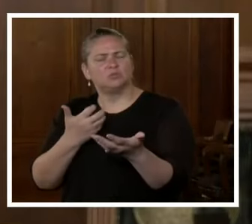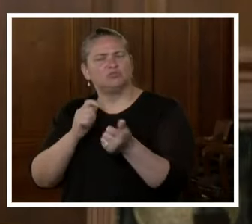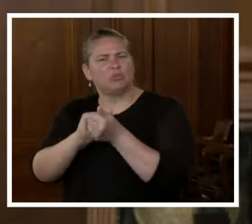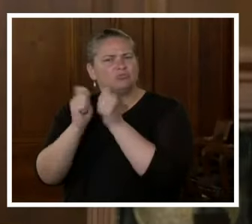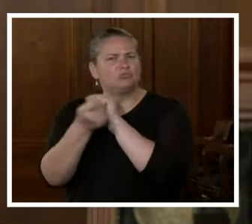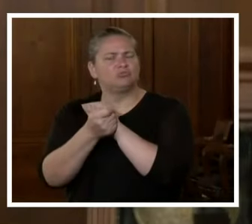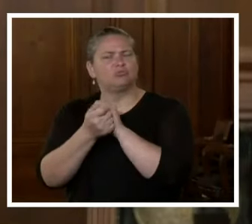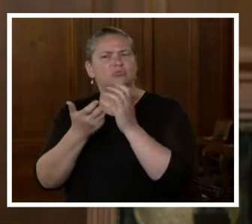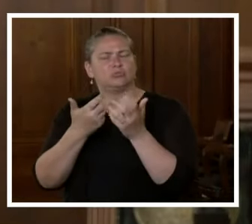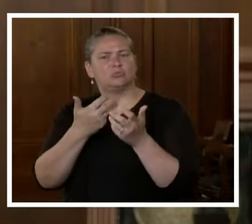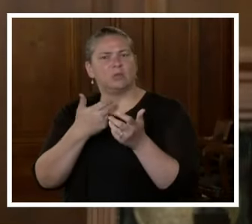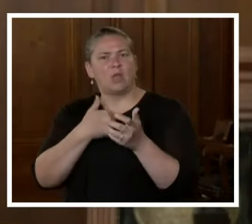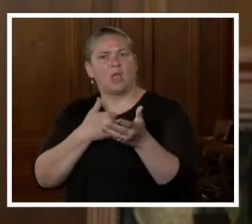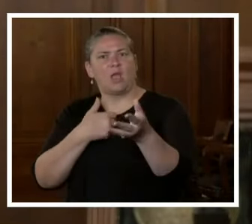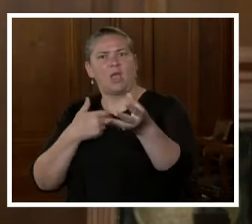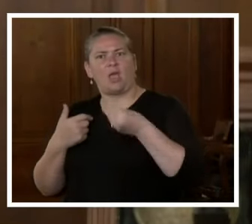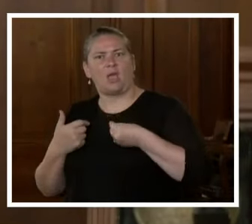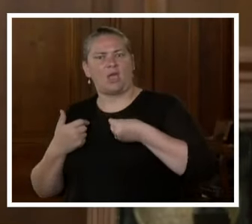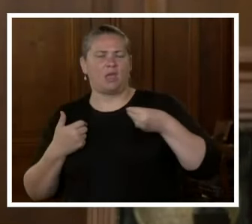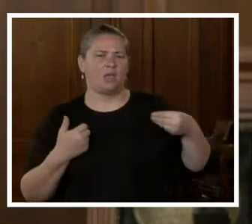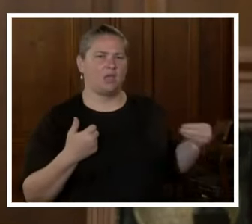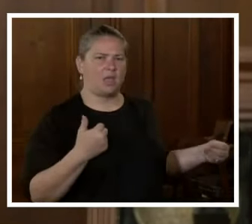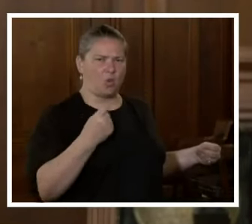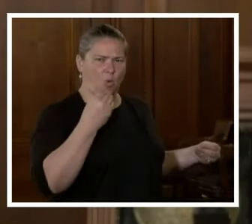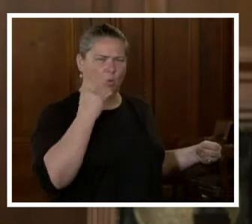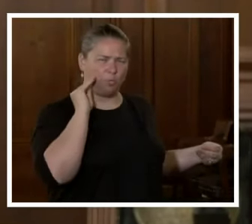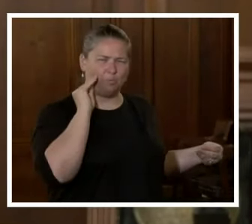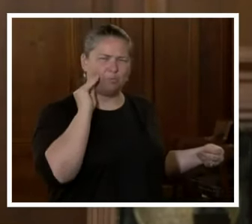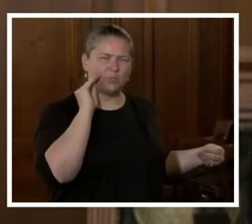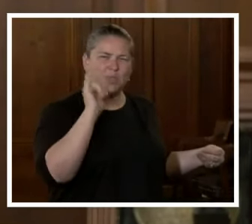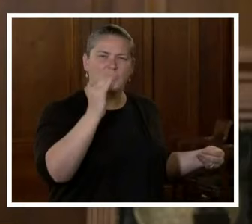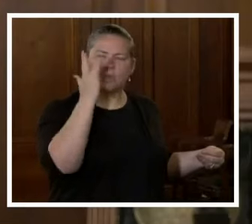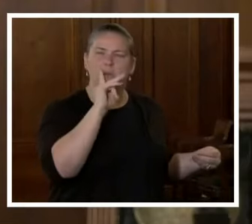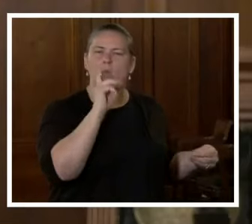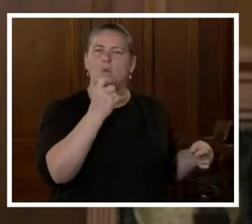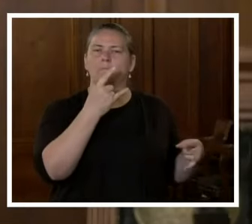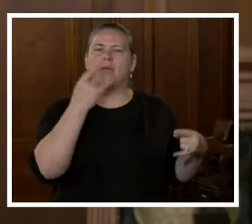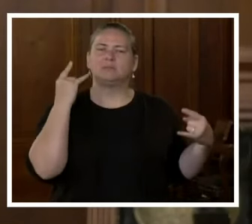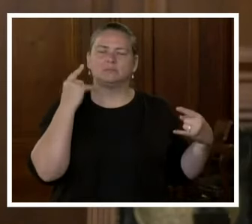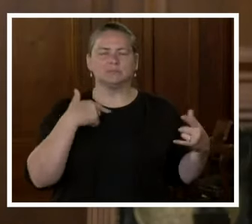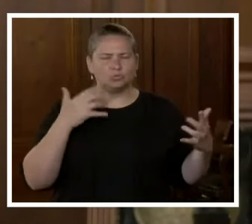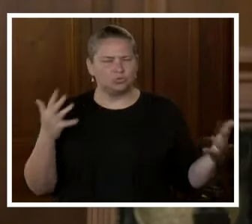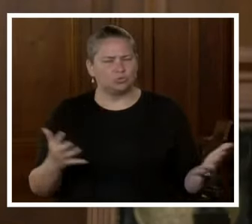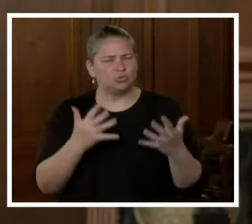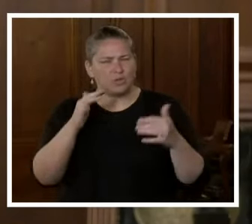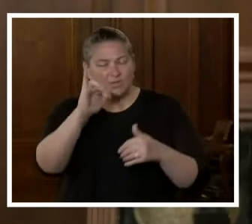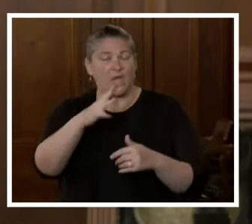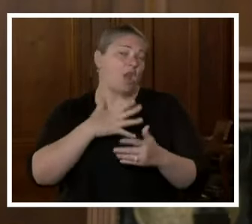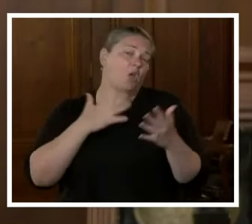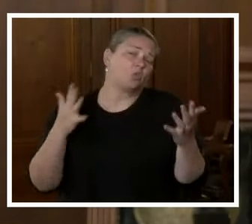MAKE SURE. LOUISVILLE HIRED A